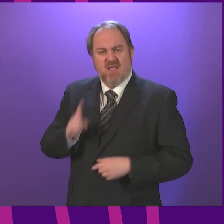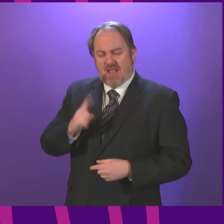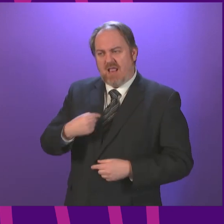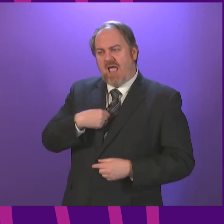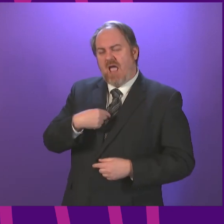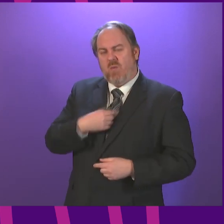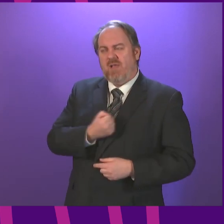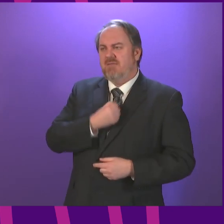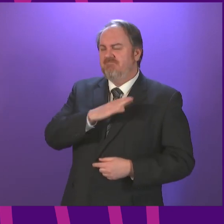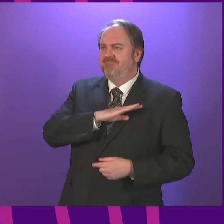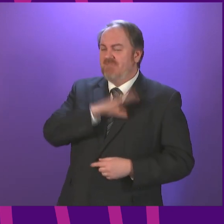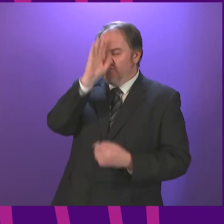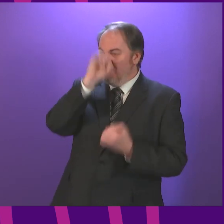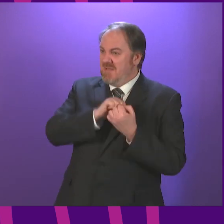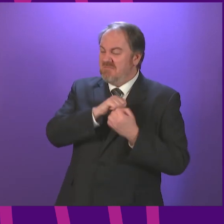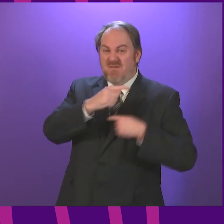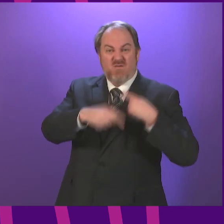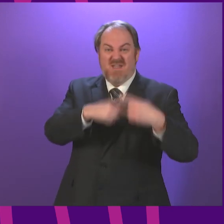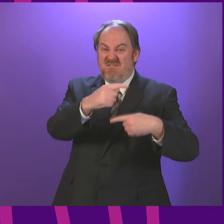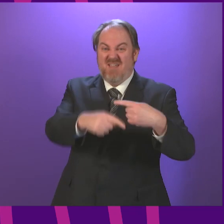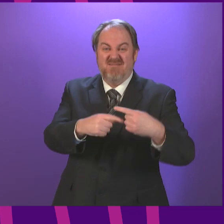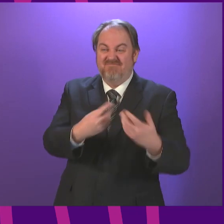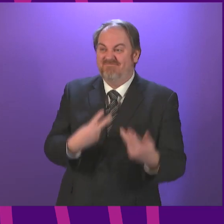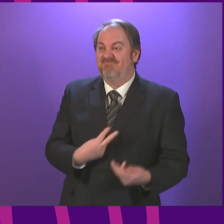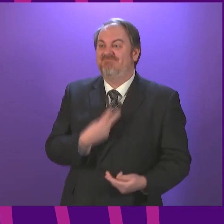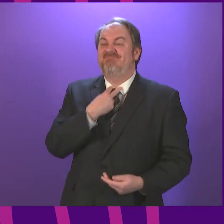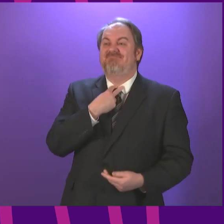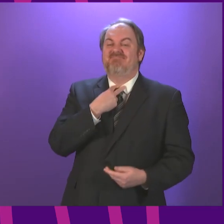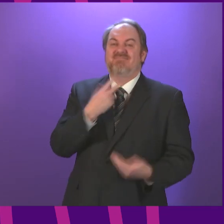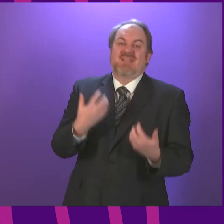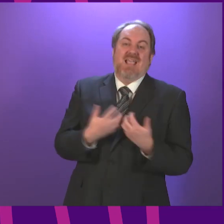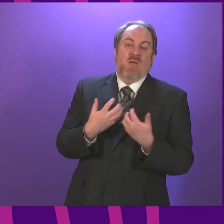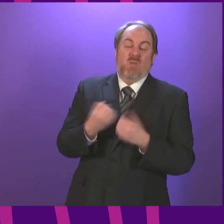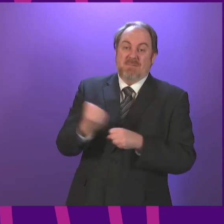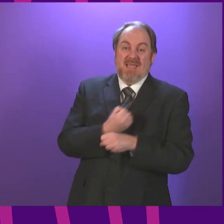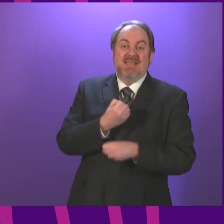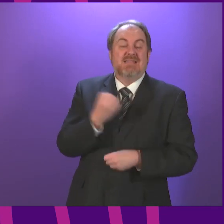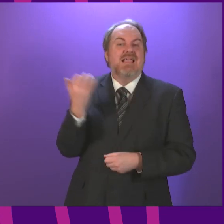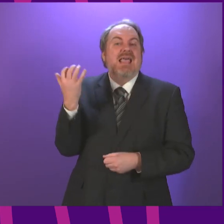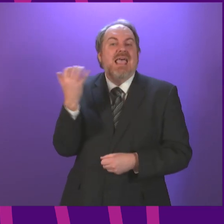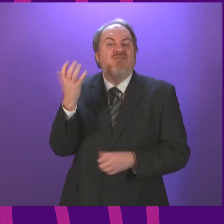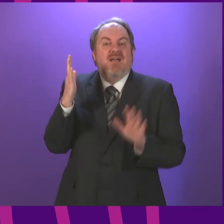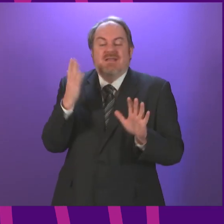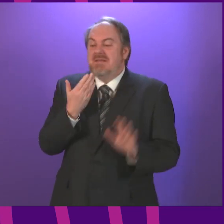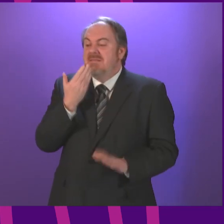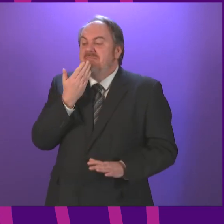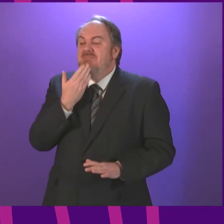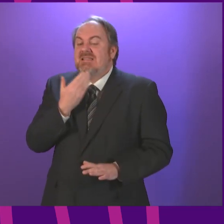for the rest of my life, by the way in which the Government, through an error—one that